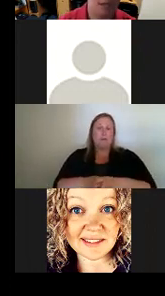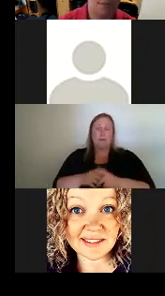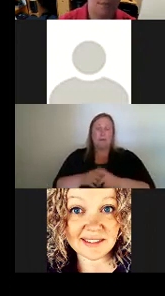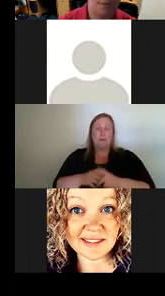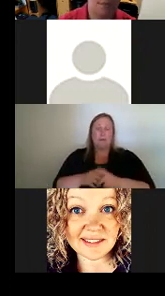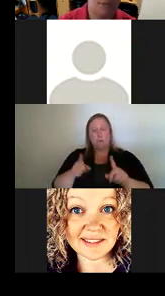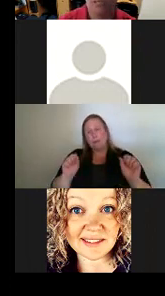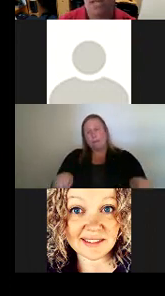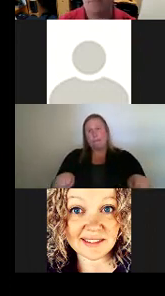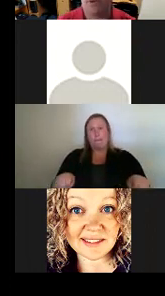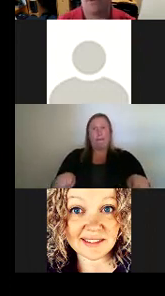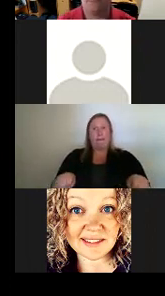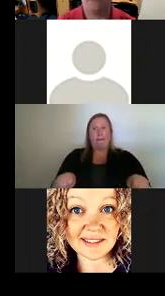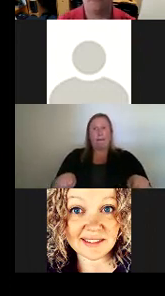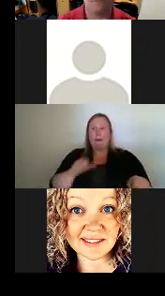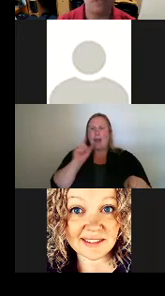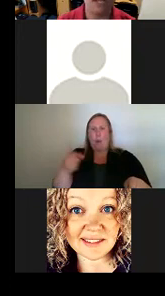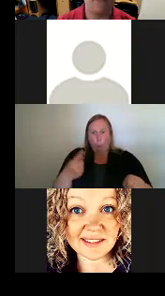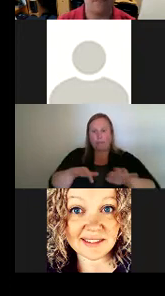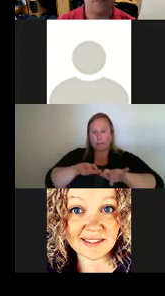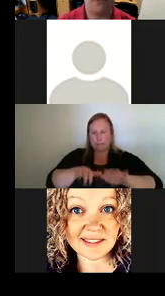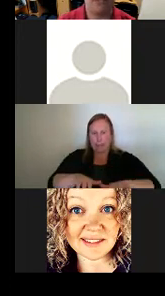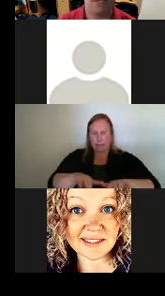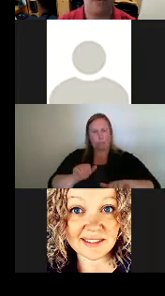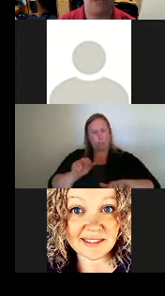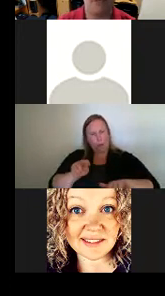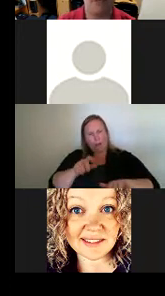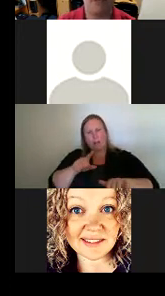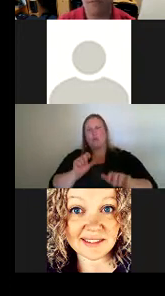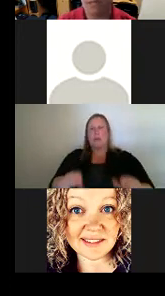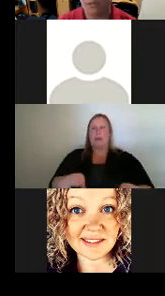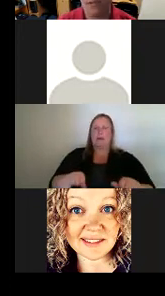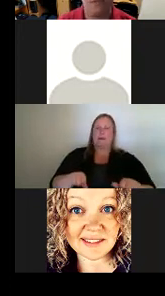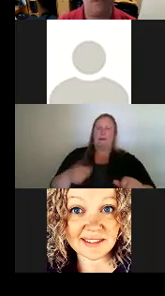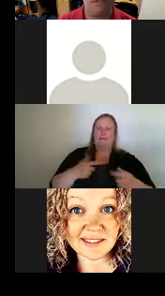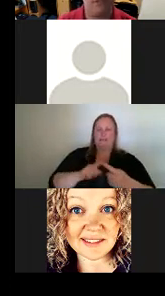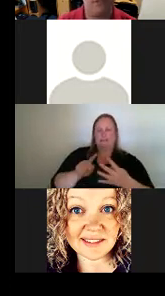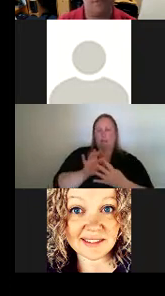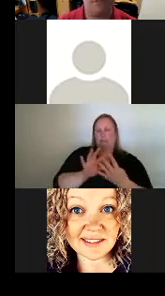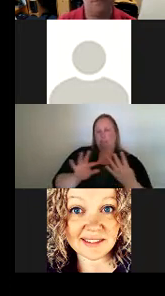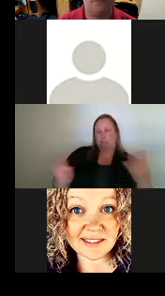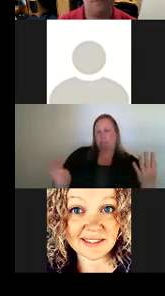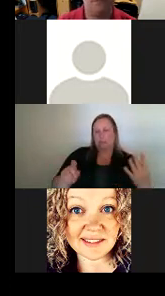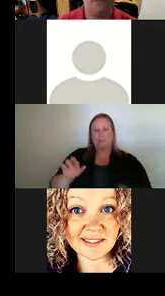TYPE IN BRAILLE AND HAVE IT BE PRODUCED ON PAPER. THEY ALSO HAVE OTHER FEATURES.